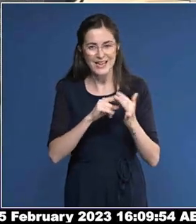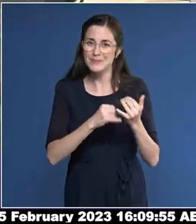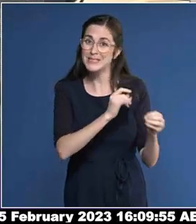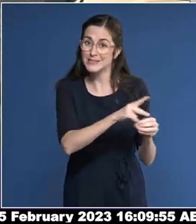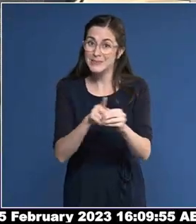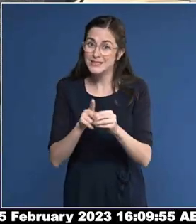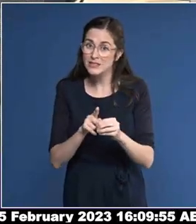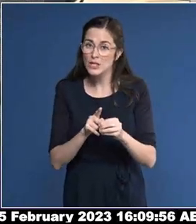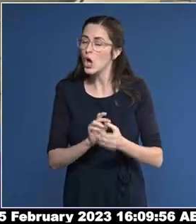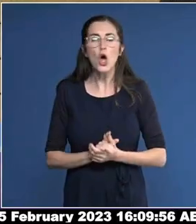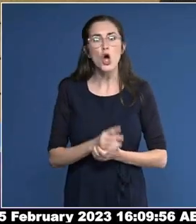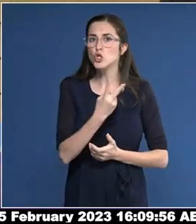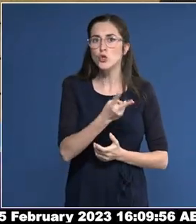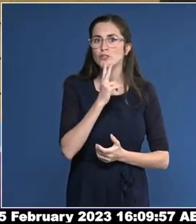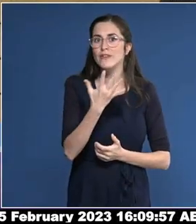255,000 NDIS participants, yes.